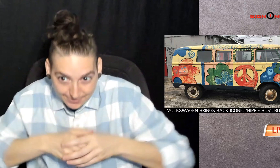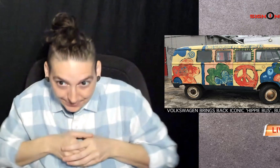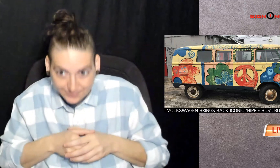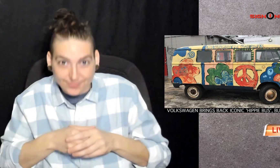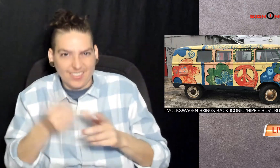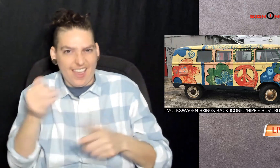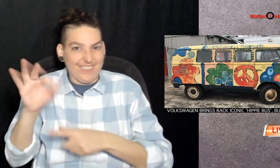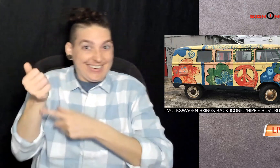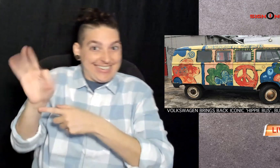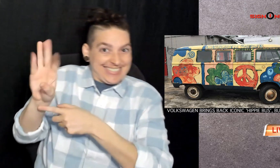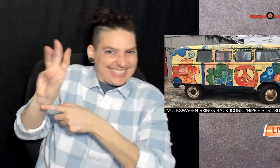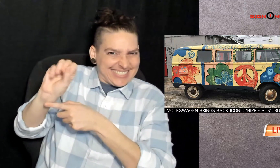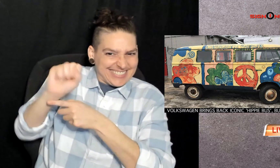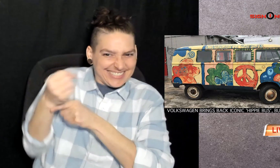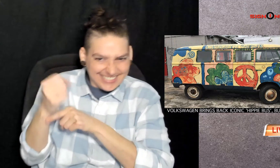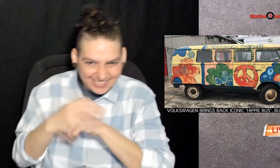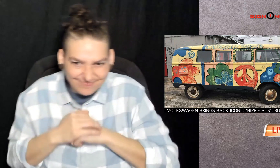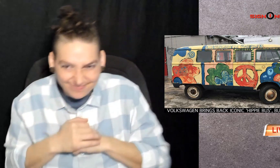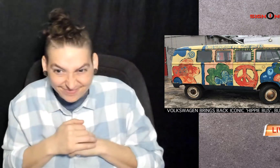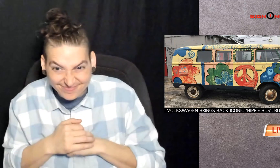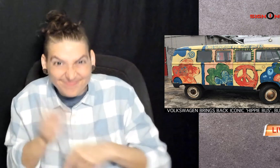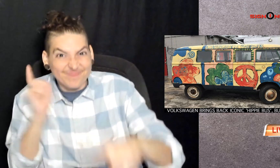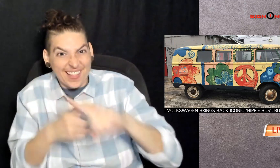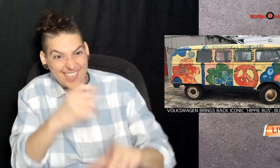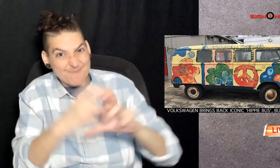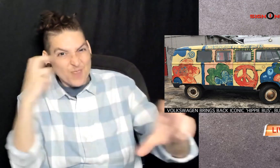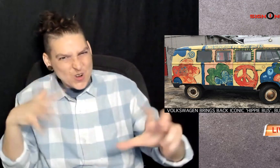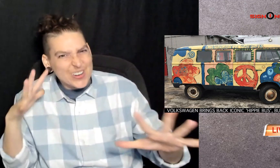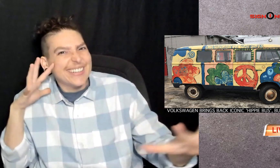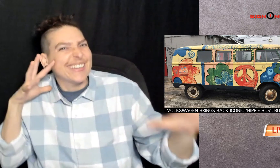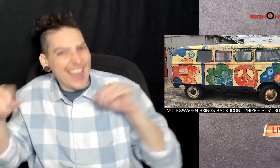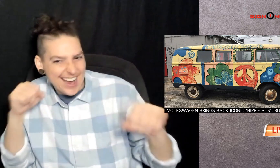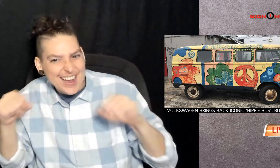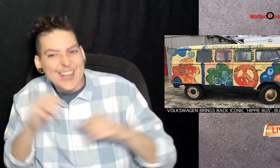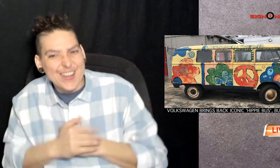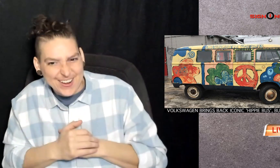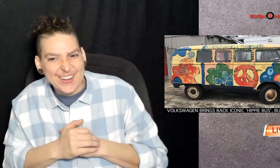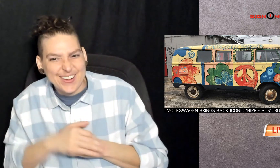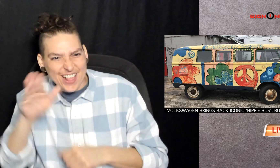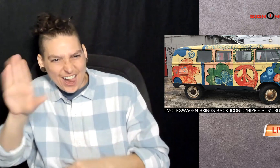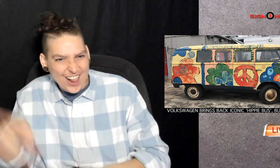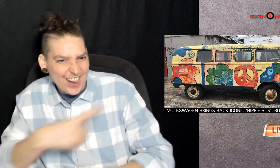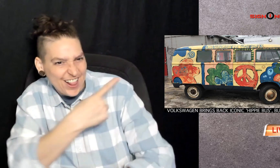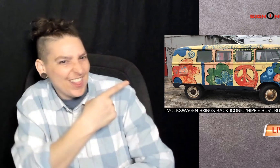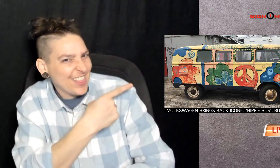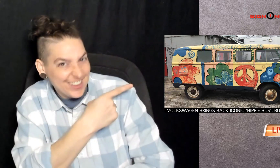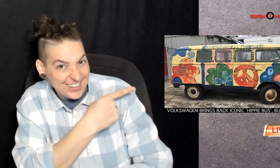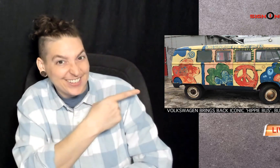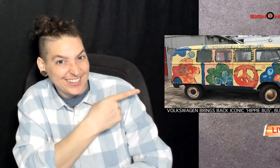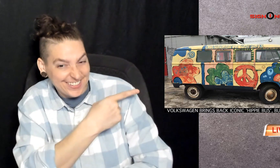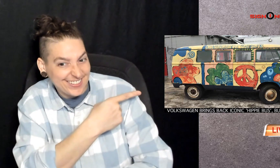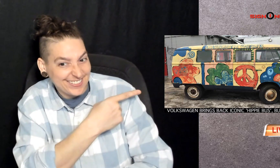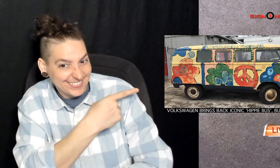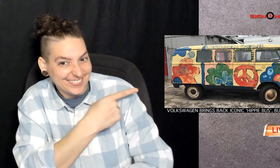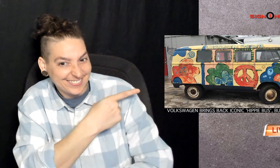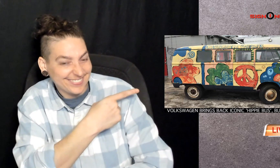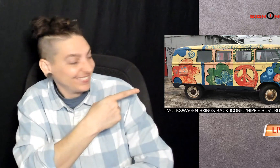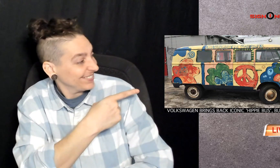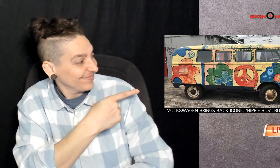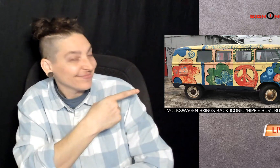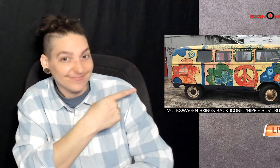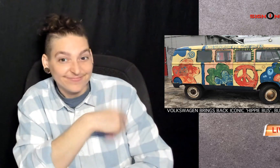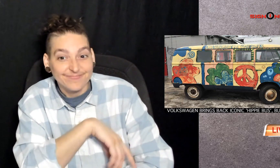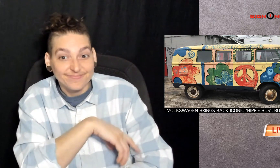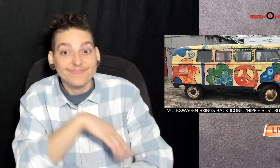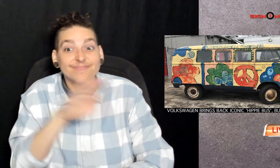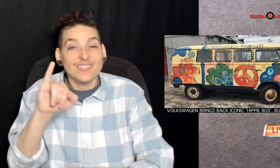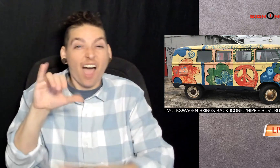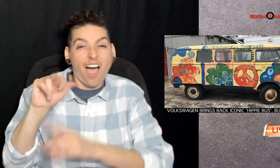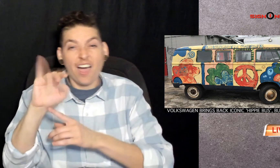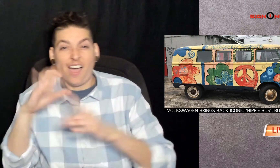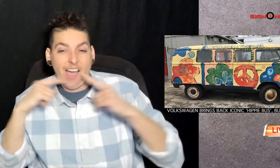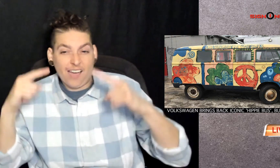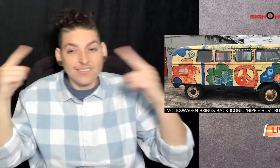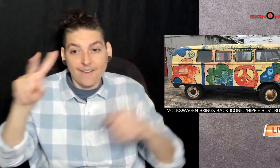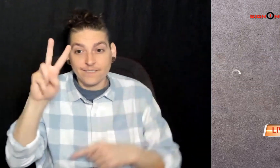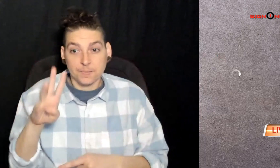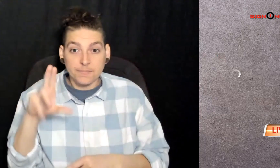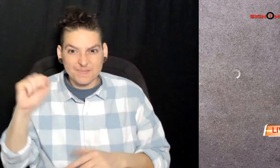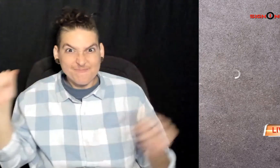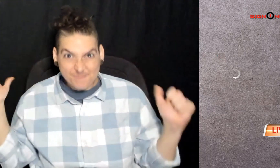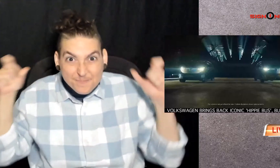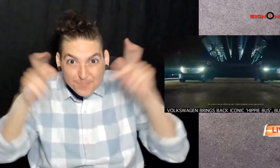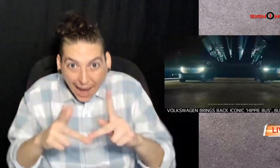the hippie movement of the 1960s and it was so loud now take a look at this the iconic